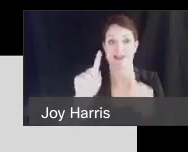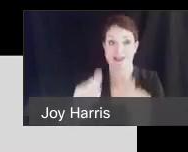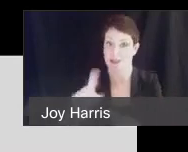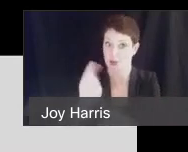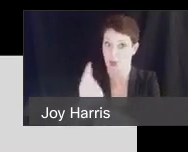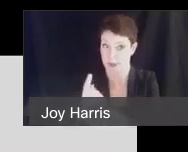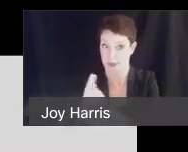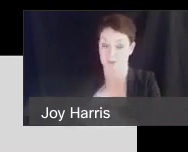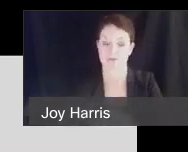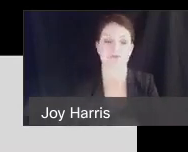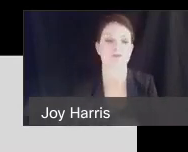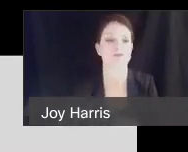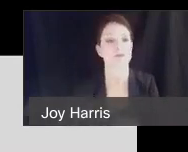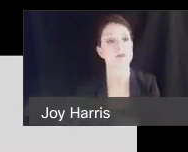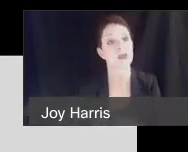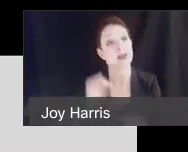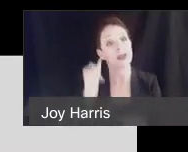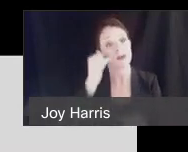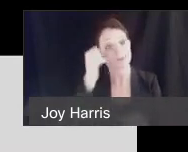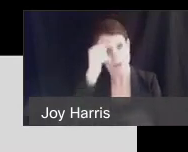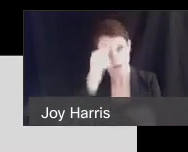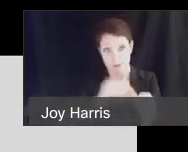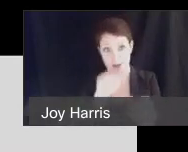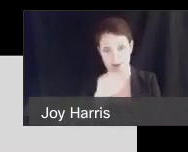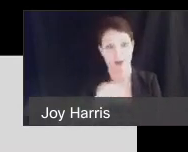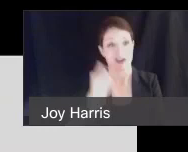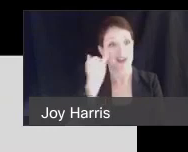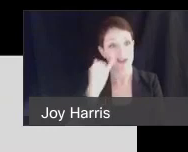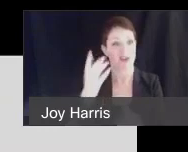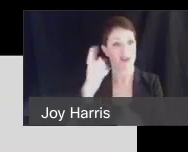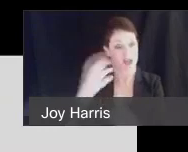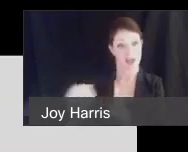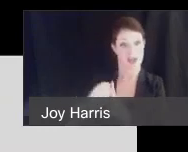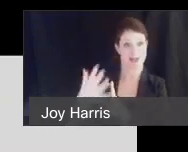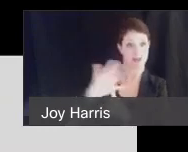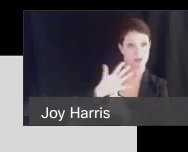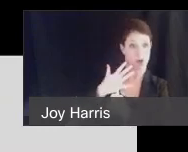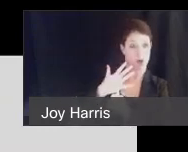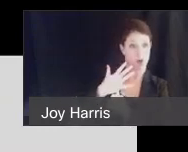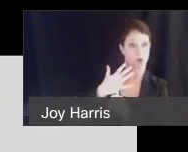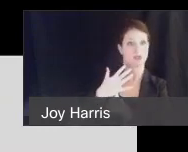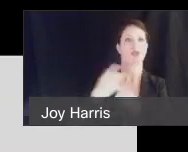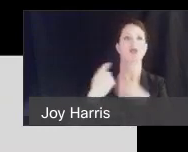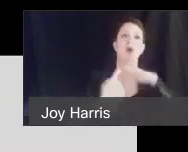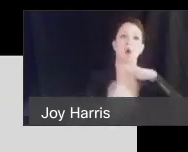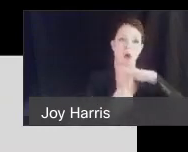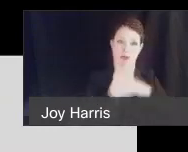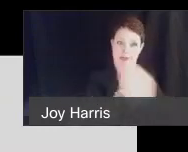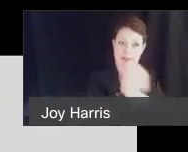As a reminder, if you know that you've been exposed to COVID-19, you should self-quarantine. If you would